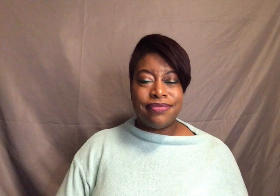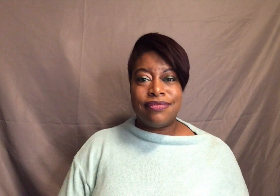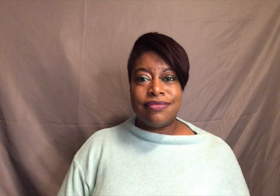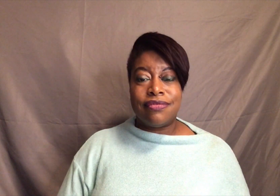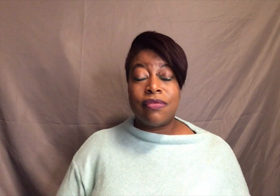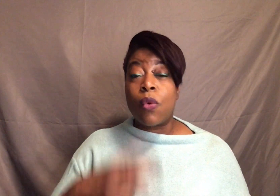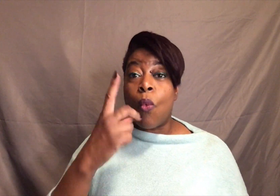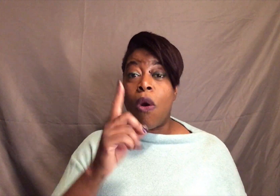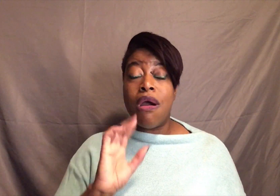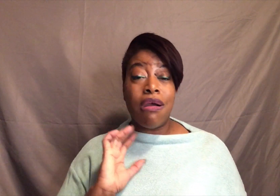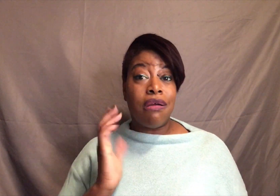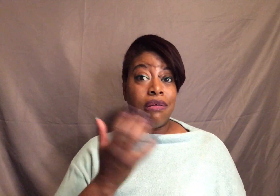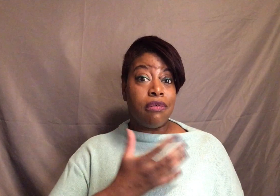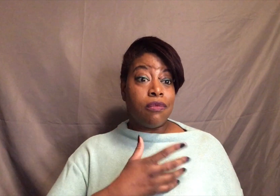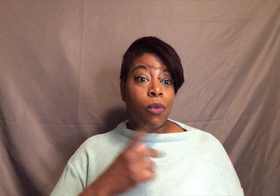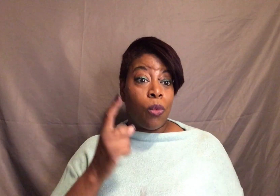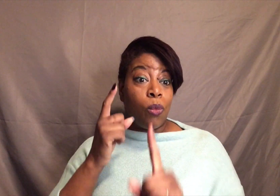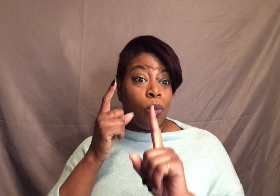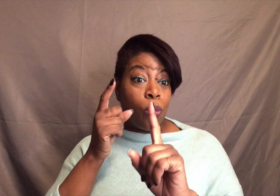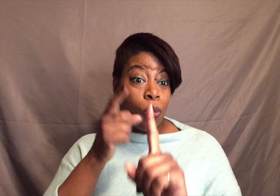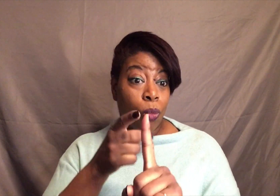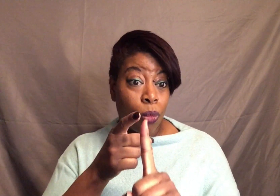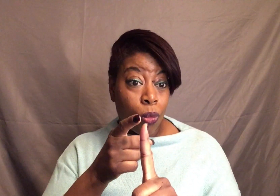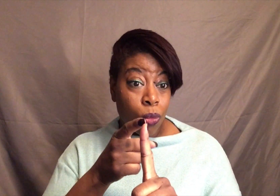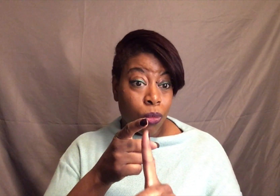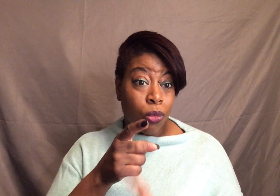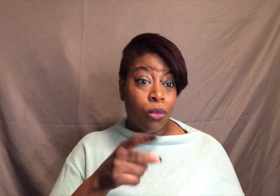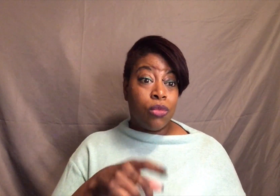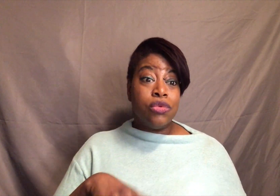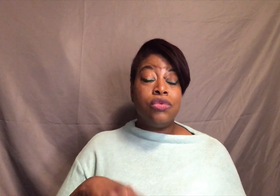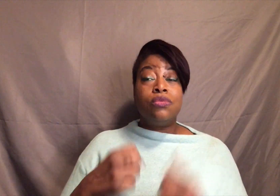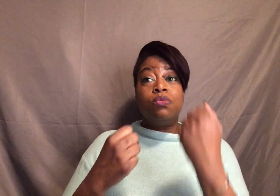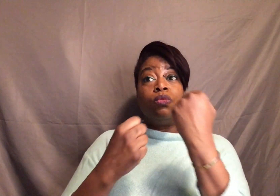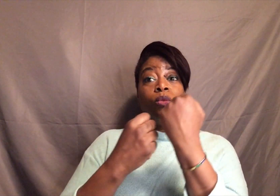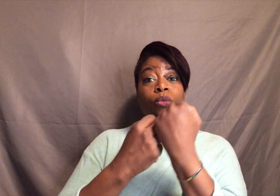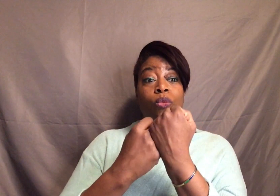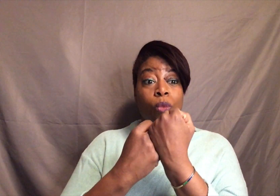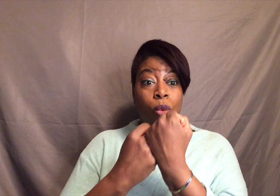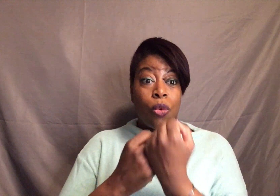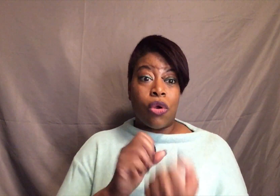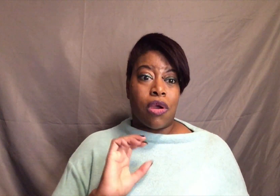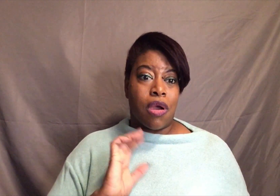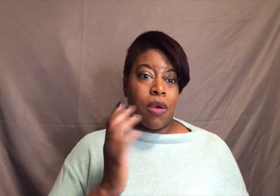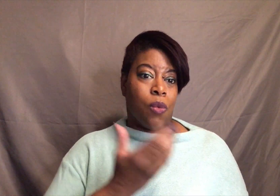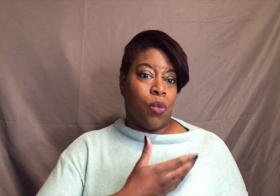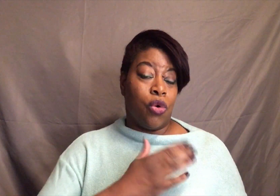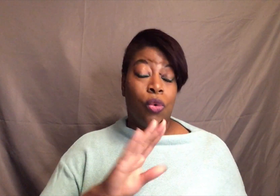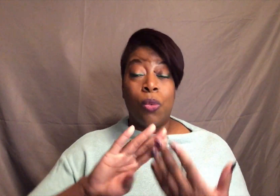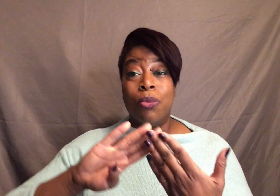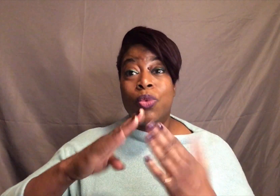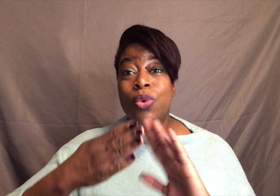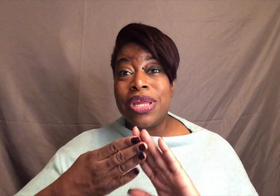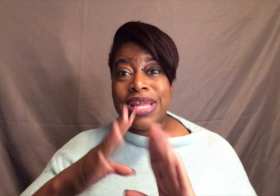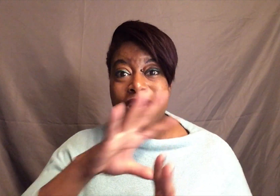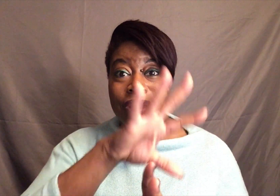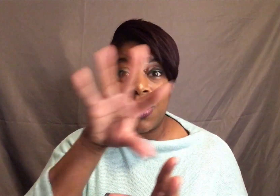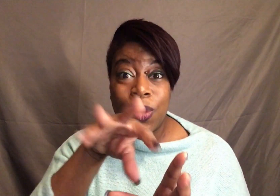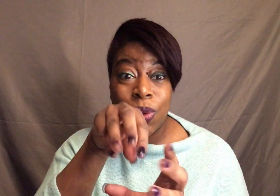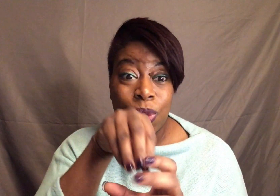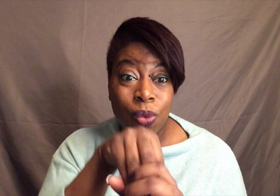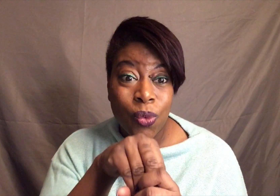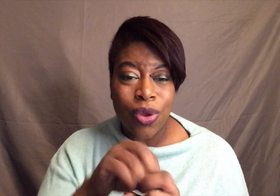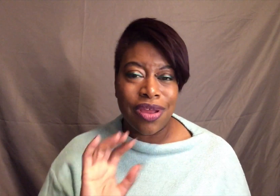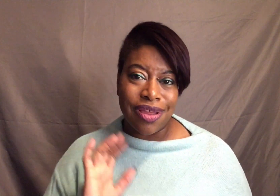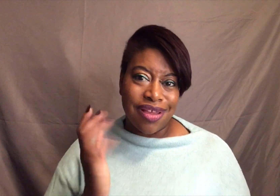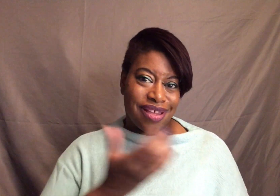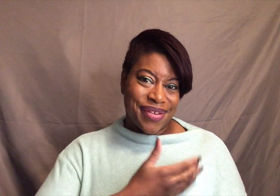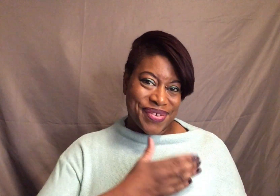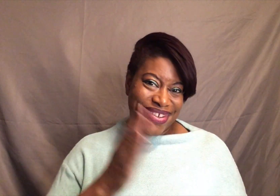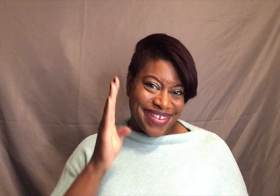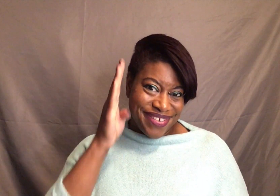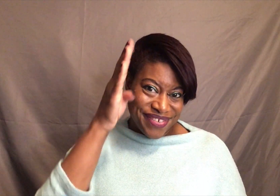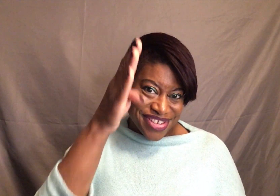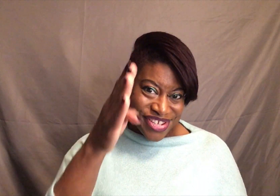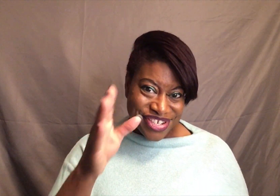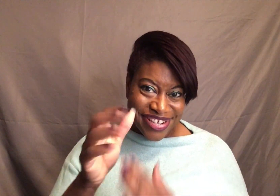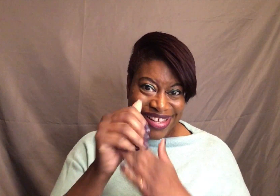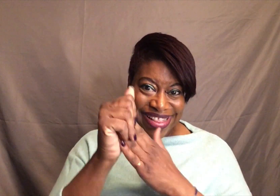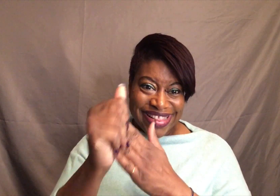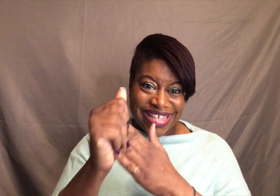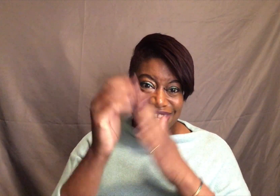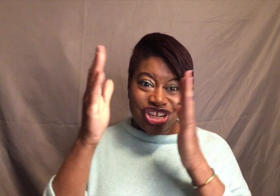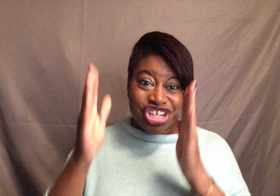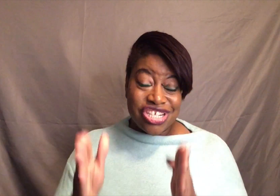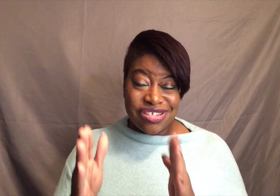One of our goals this year is to support our community including our future leaders